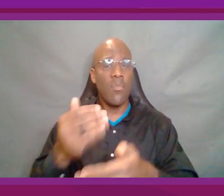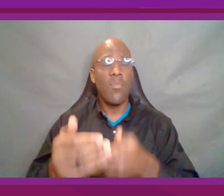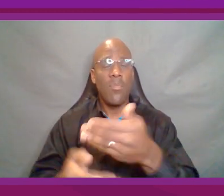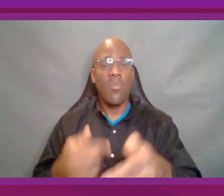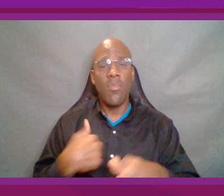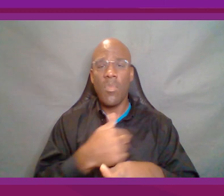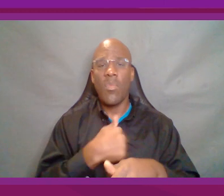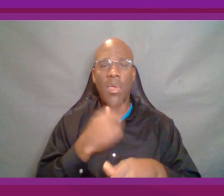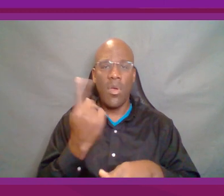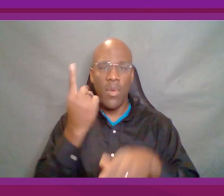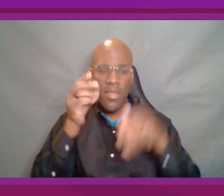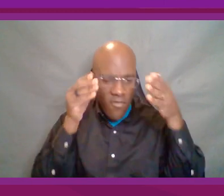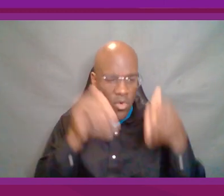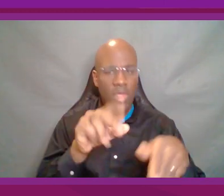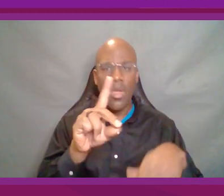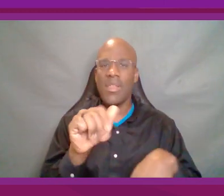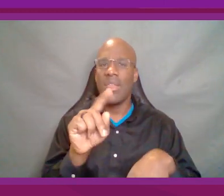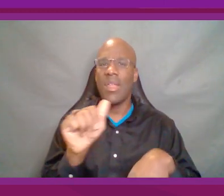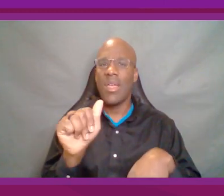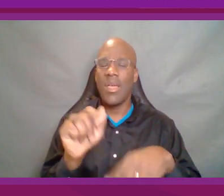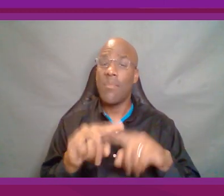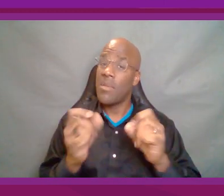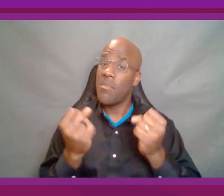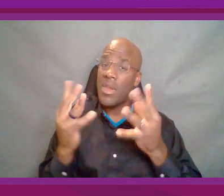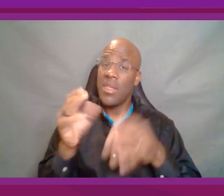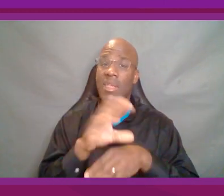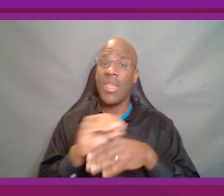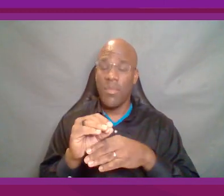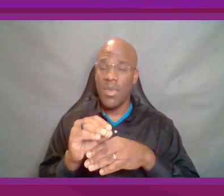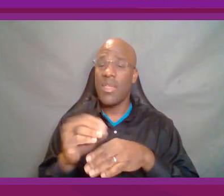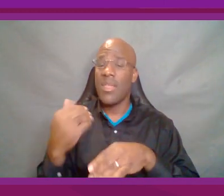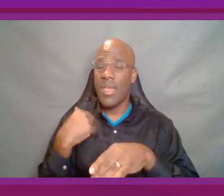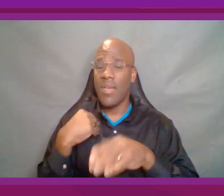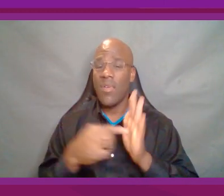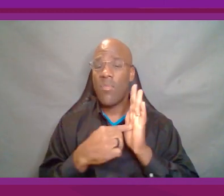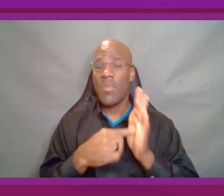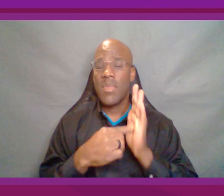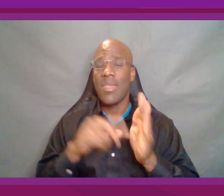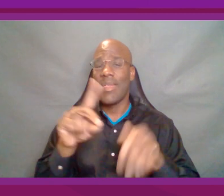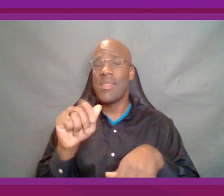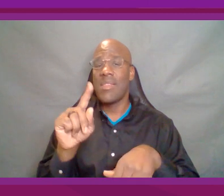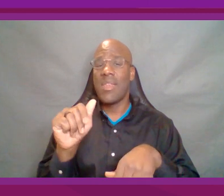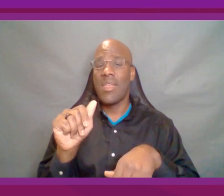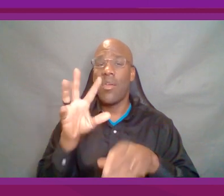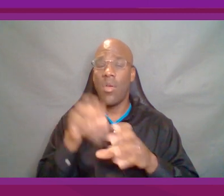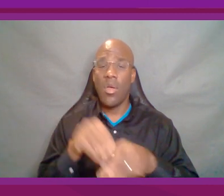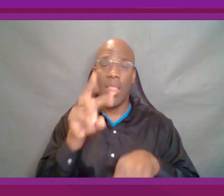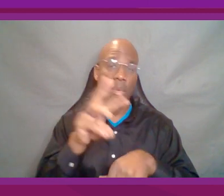making data-based decisions. Many companies post representation data on their website, they